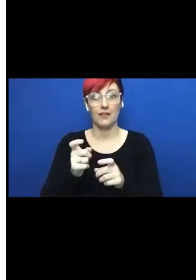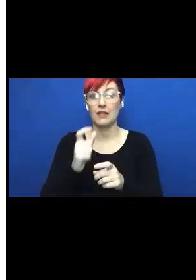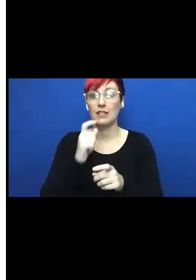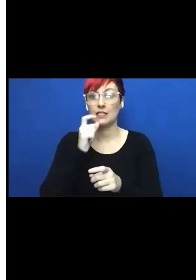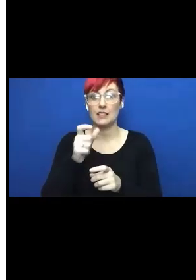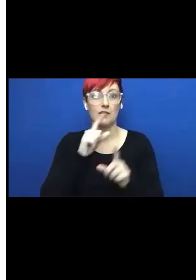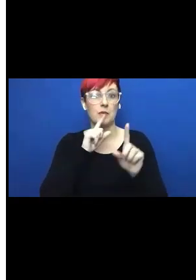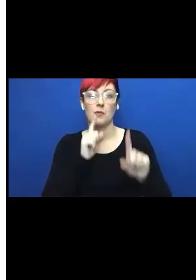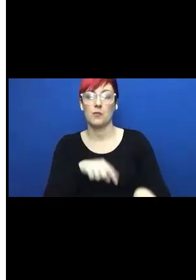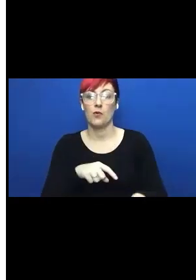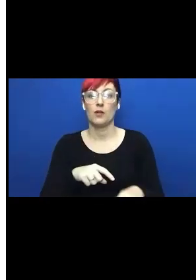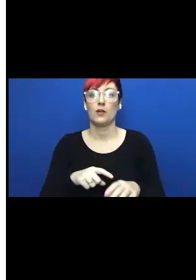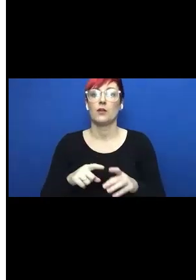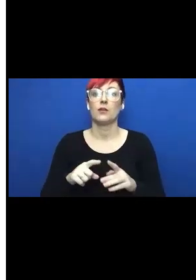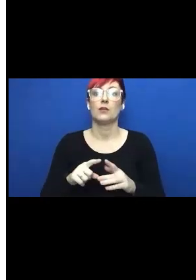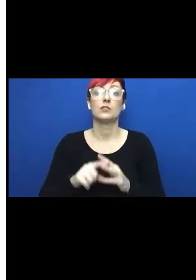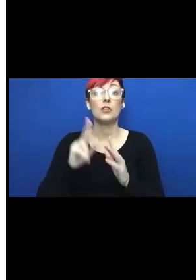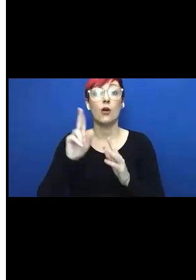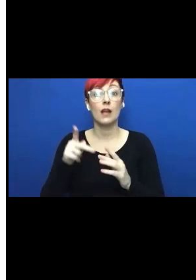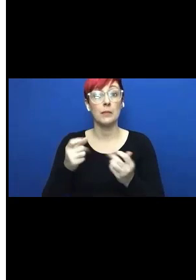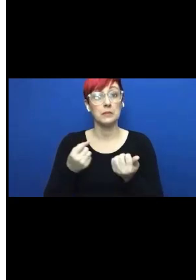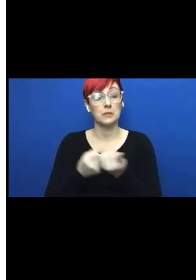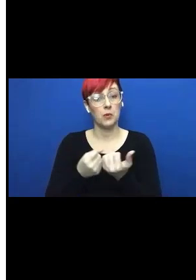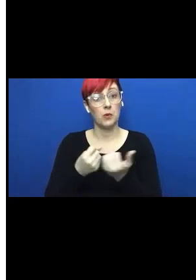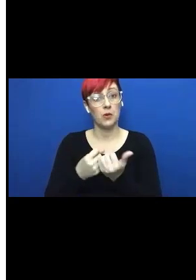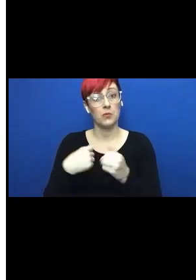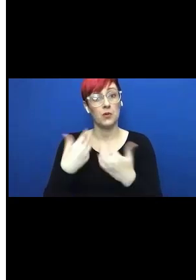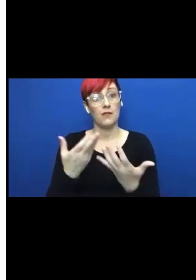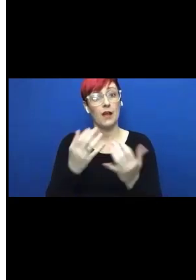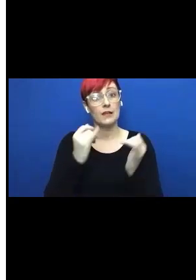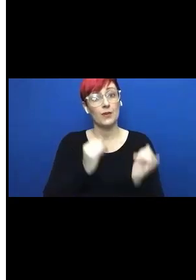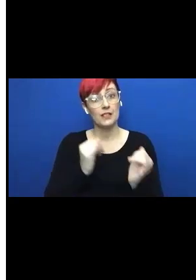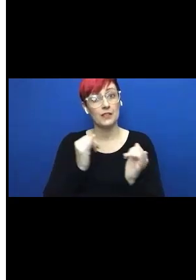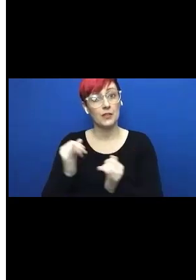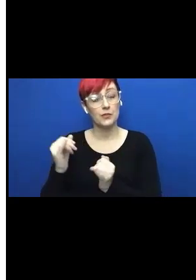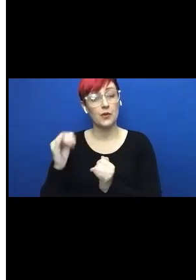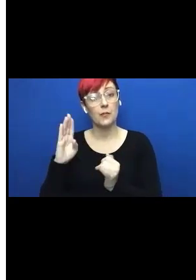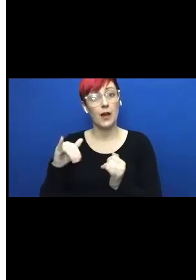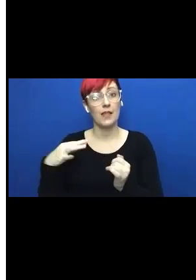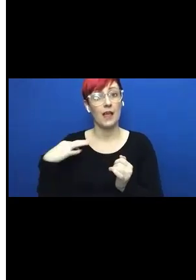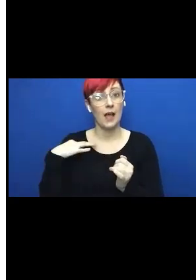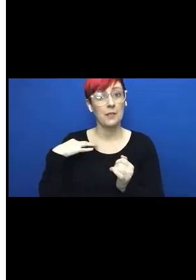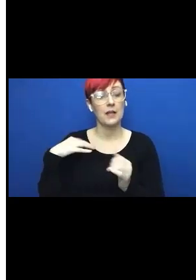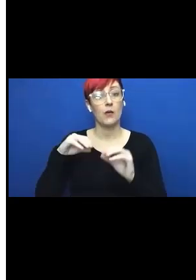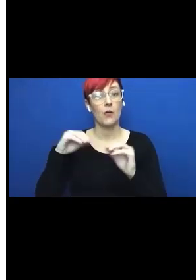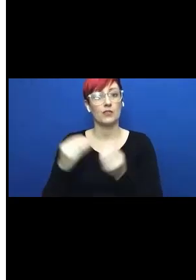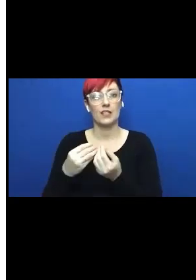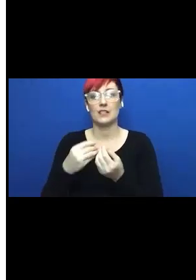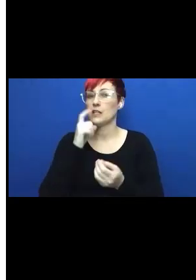Start up support and provide it to the individual by the applicant organization does not need to be reported.